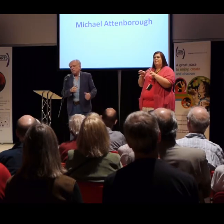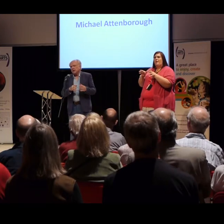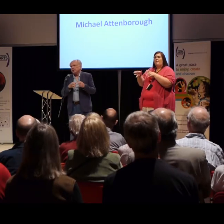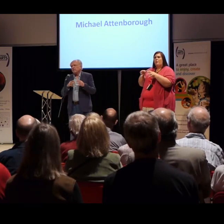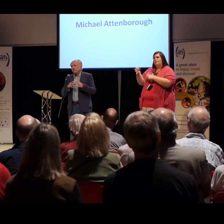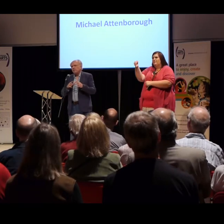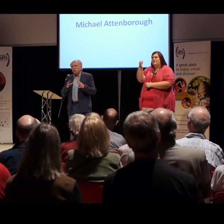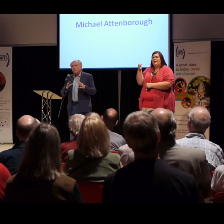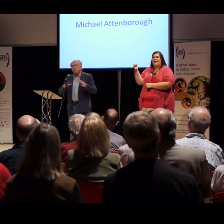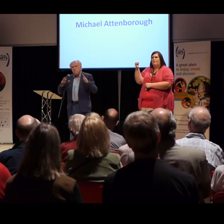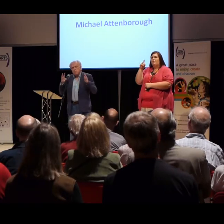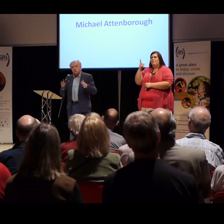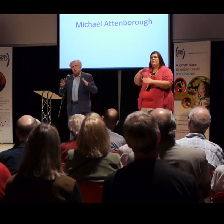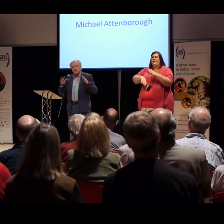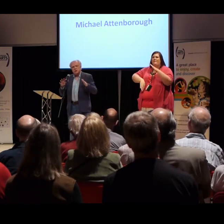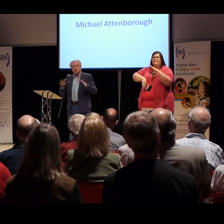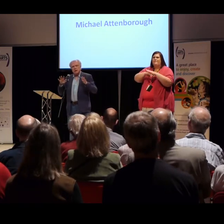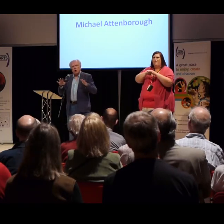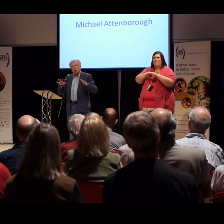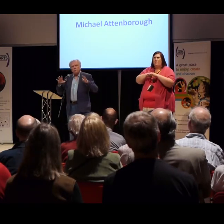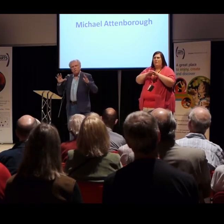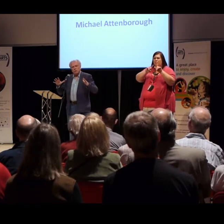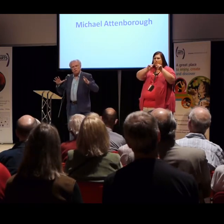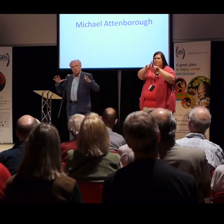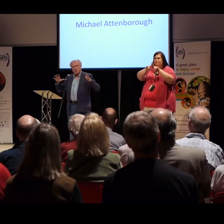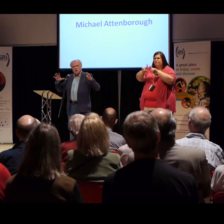But it's full of the most disgustingly horrible, vulgar,